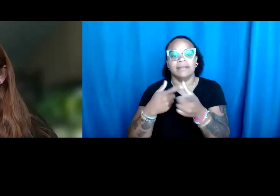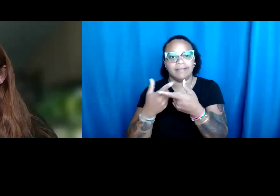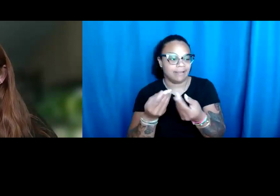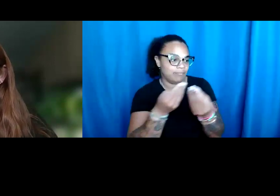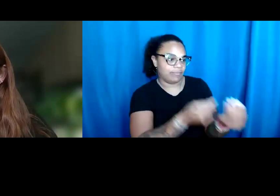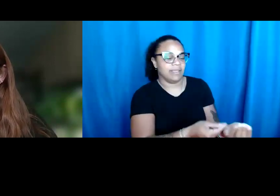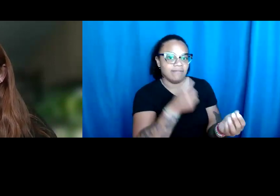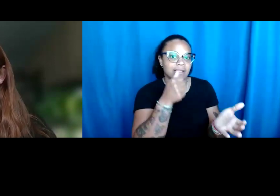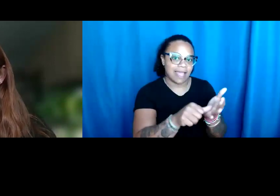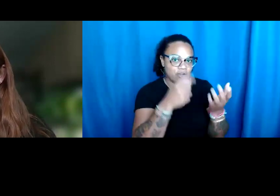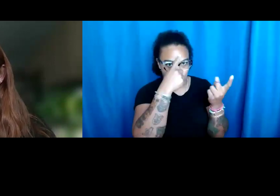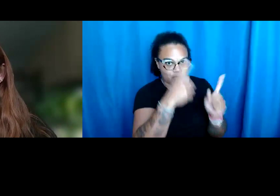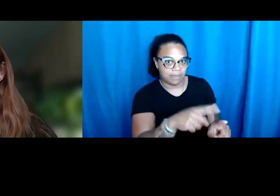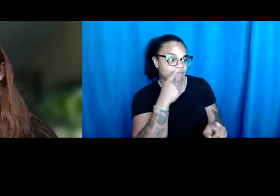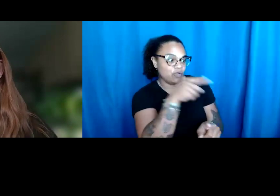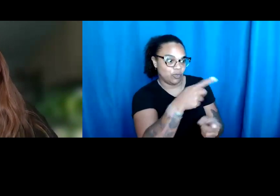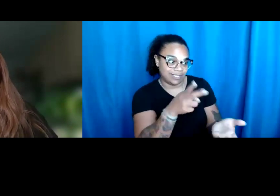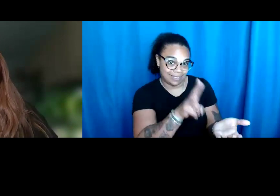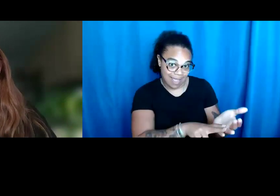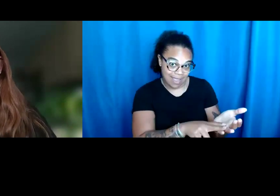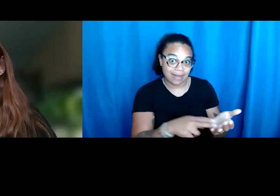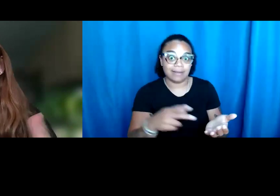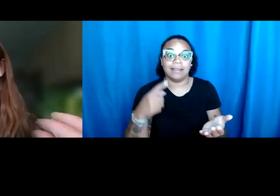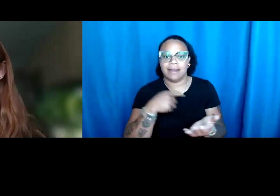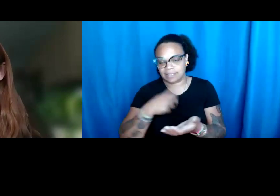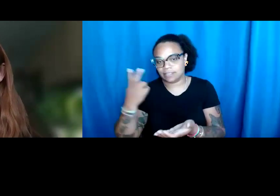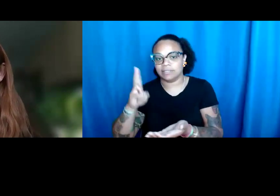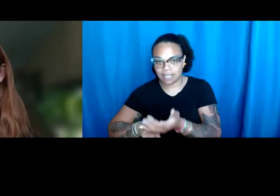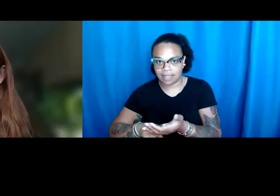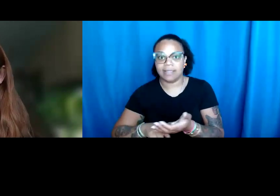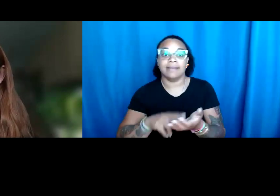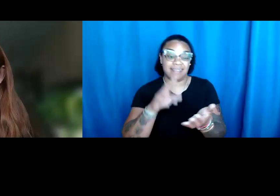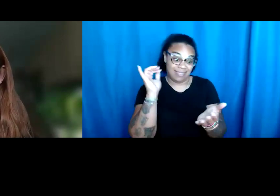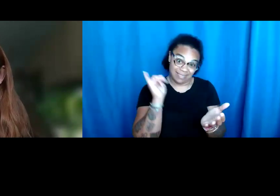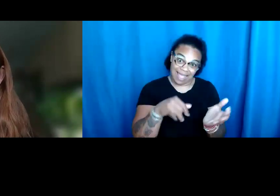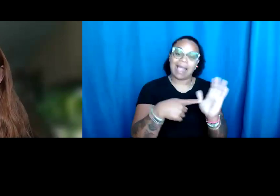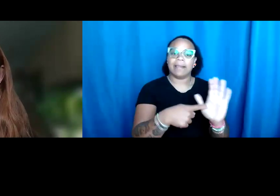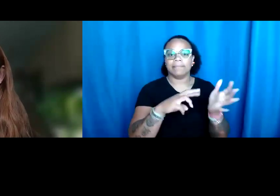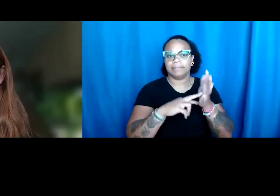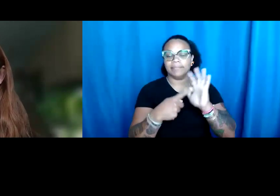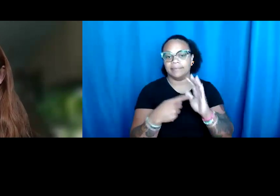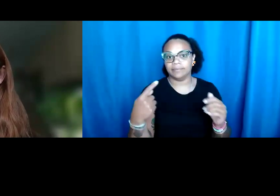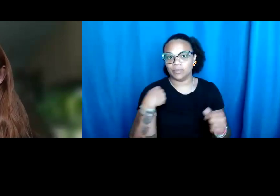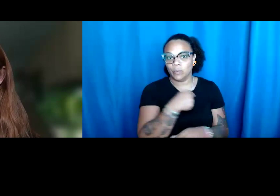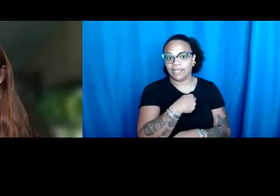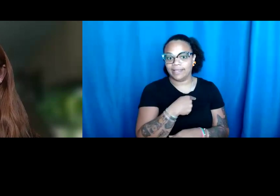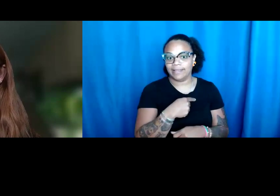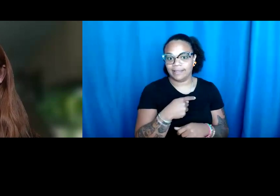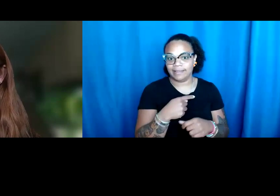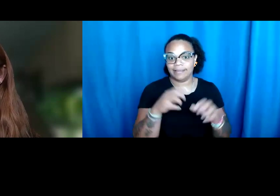agreement for you to sign and for us to countersign which indicates that we can disperse funds